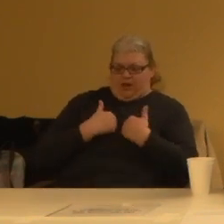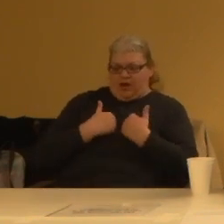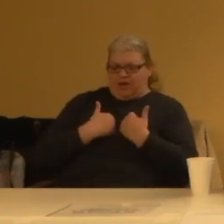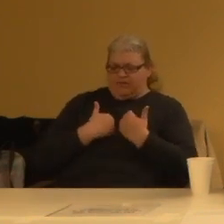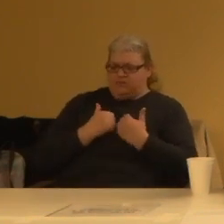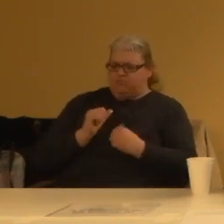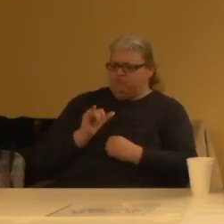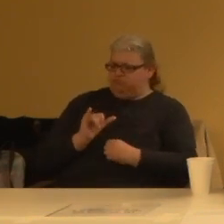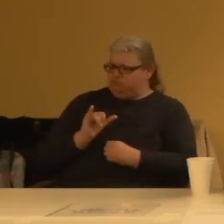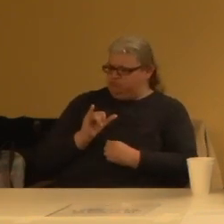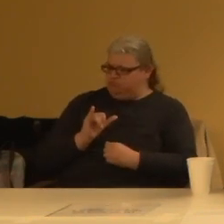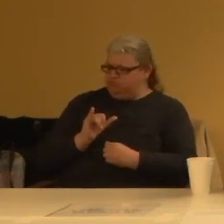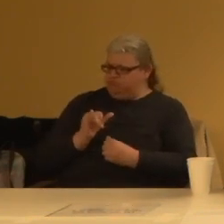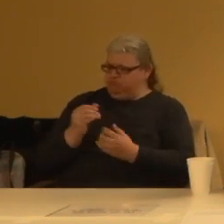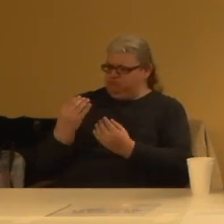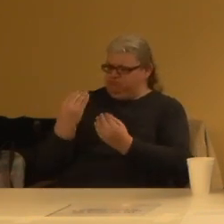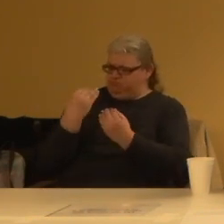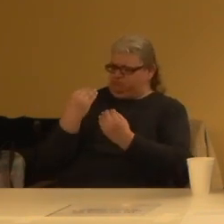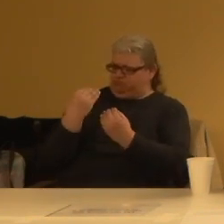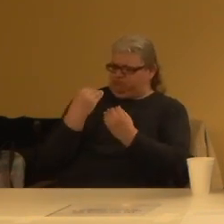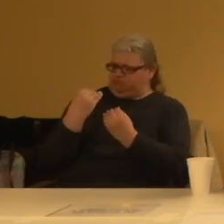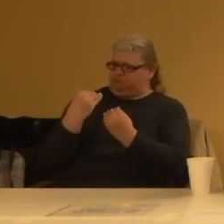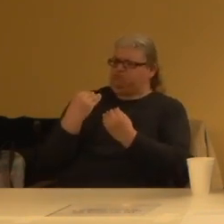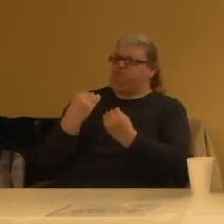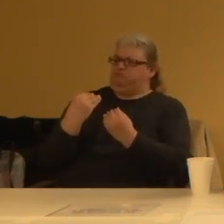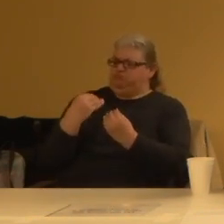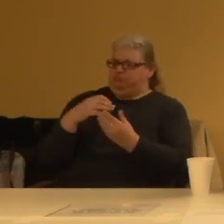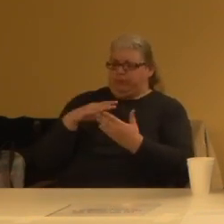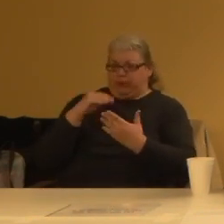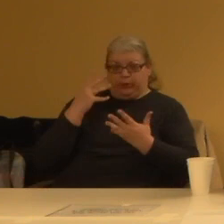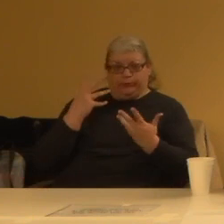my takeaway was that you never compromise your integrity,